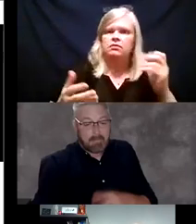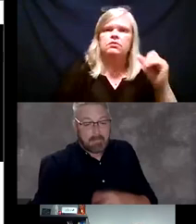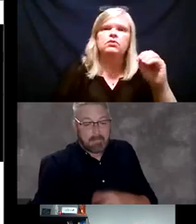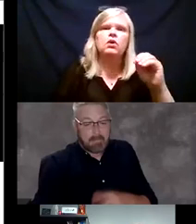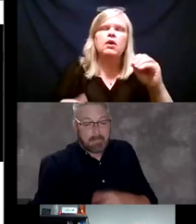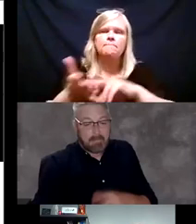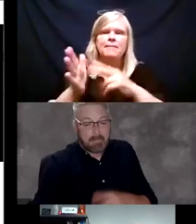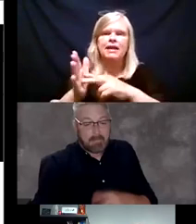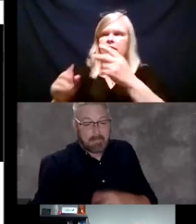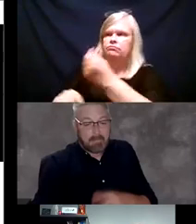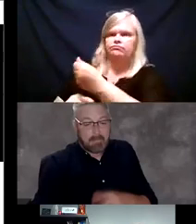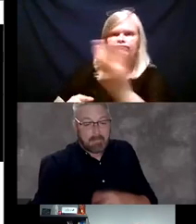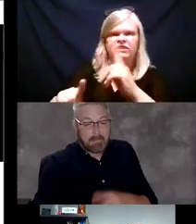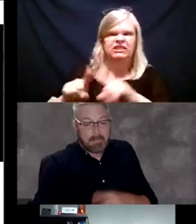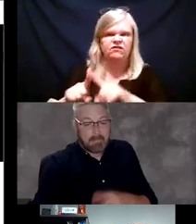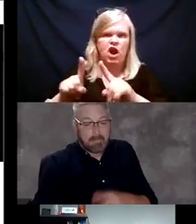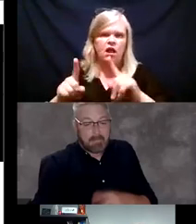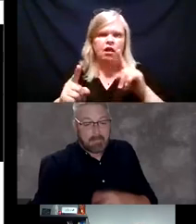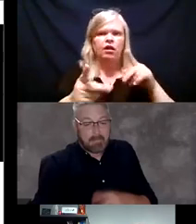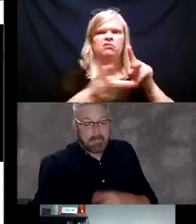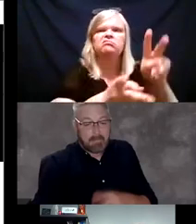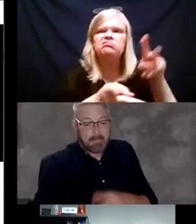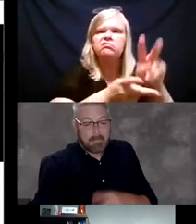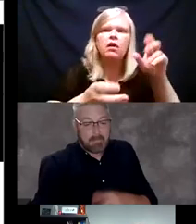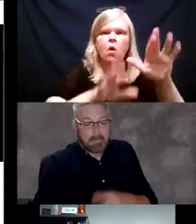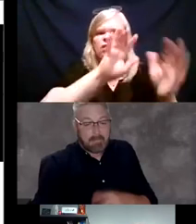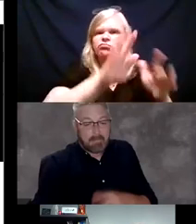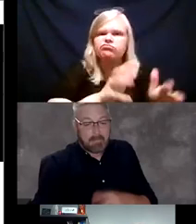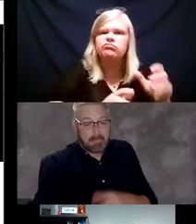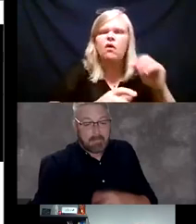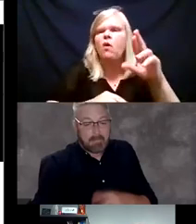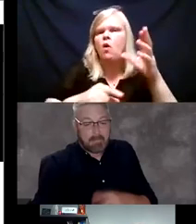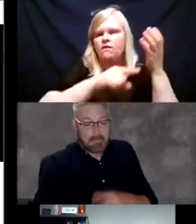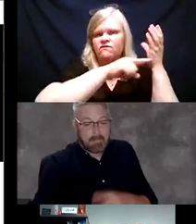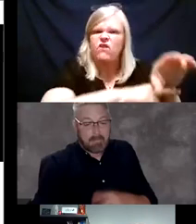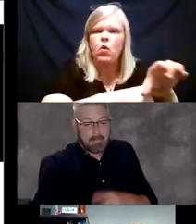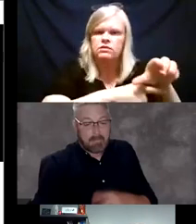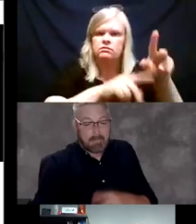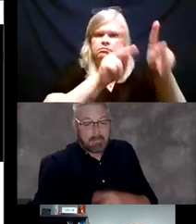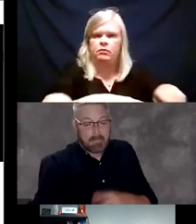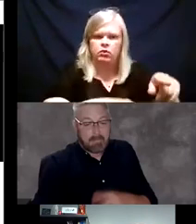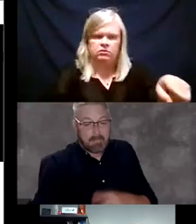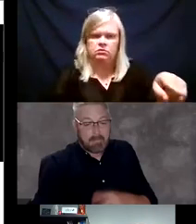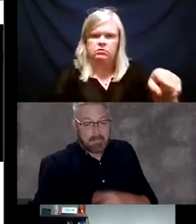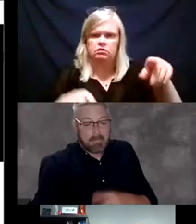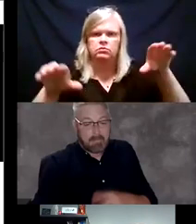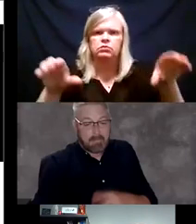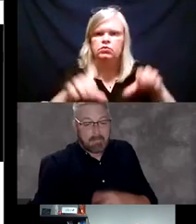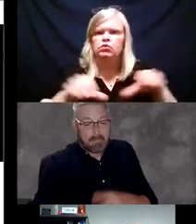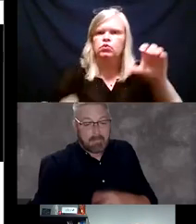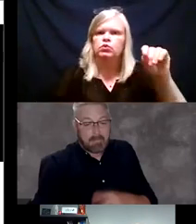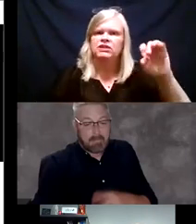ESSENTIALLY, WHO ARE FORCING SOMEBODY TO PERFORM A SEX ACT.